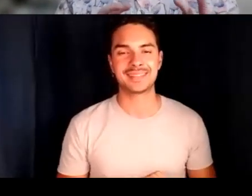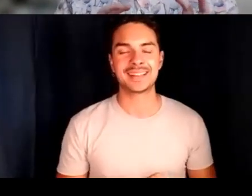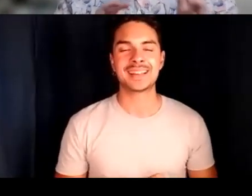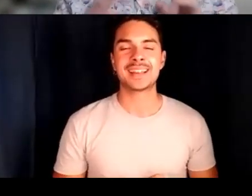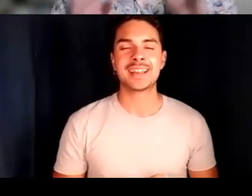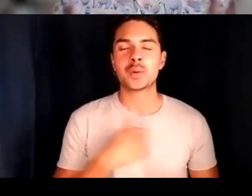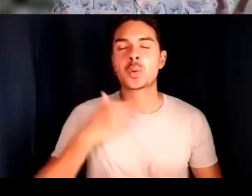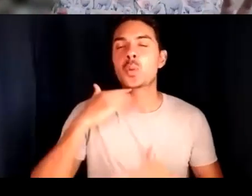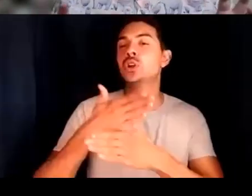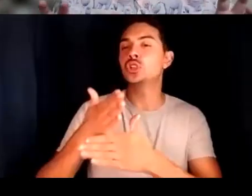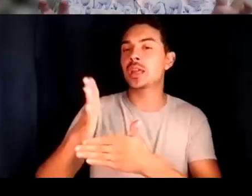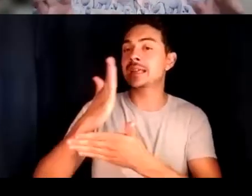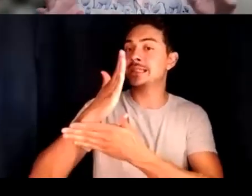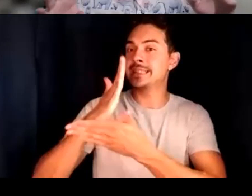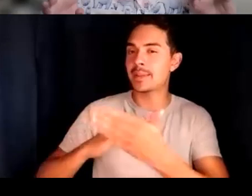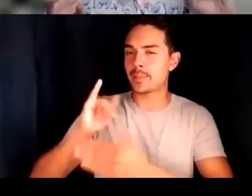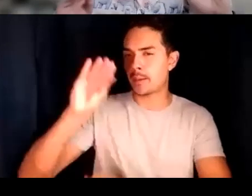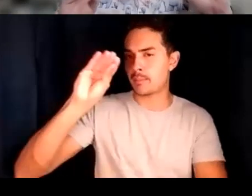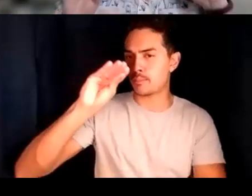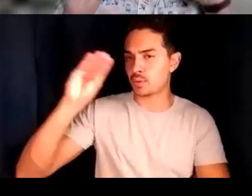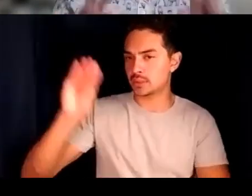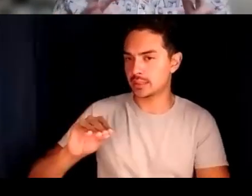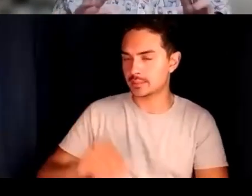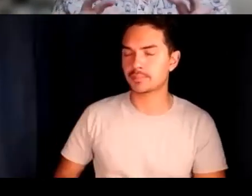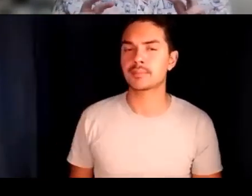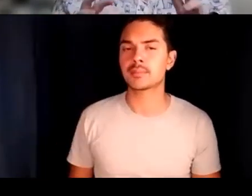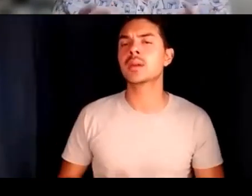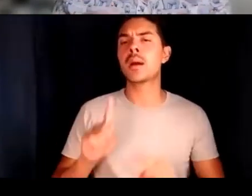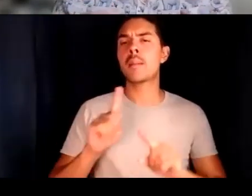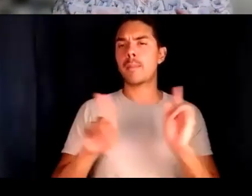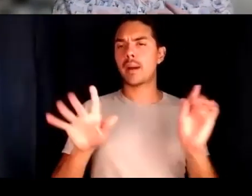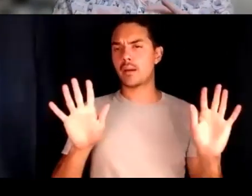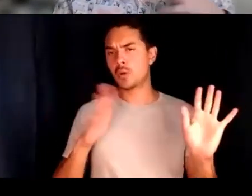But instead, we just wanna take a moment to acknowledge